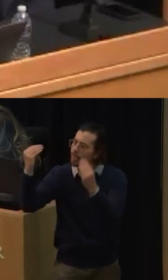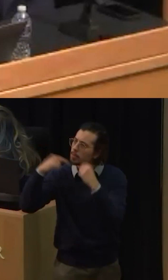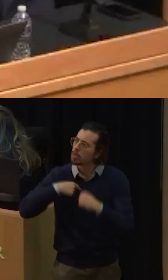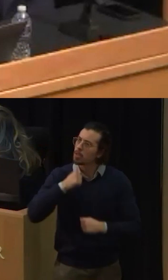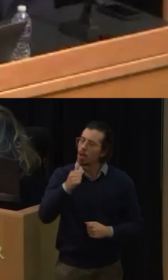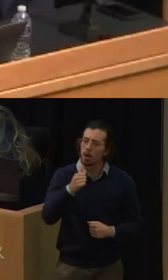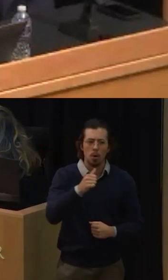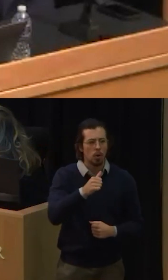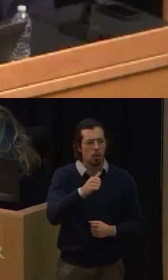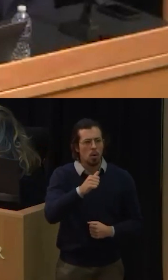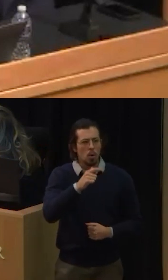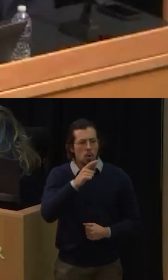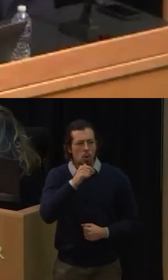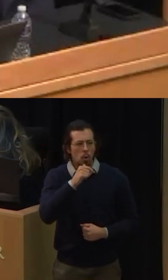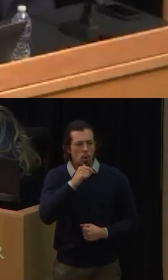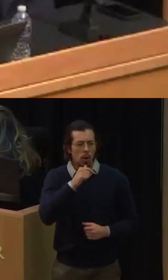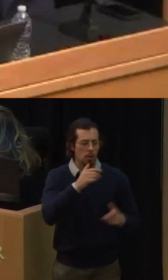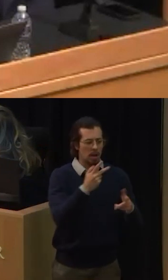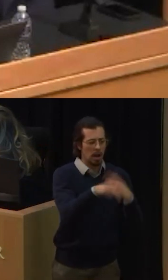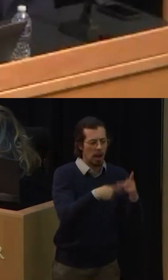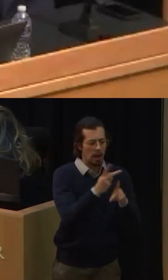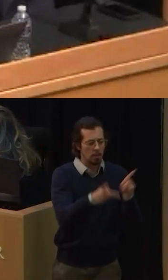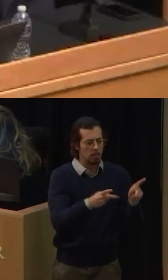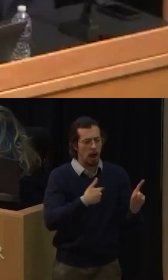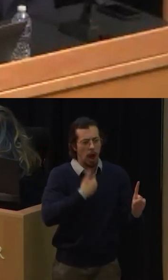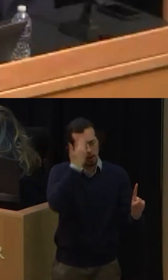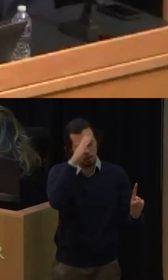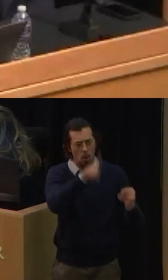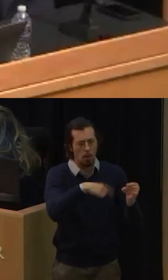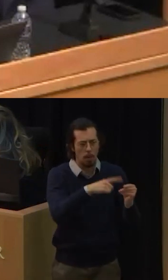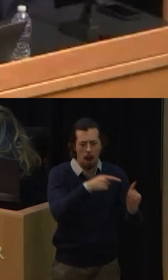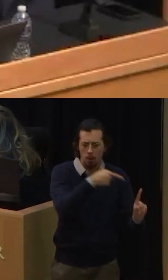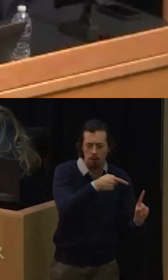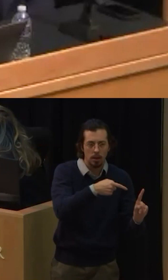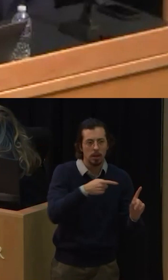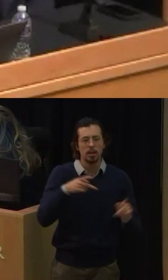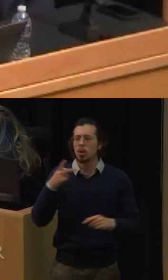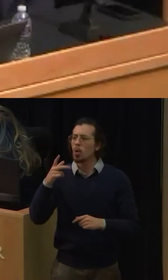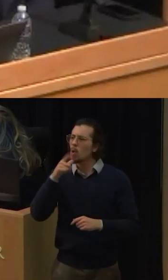"Who am I not learning about? "Whose voice am I not hearing in my rotations?"